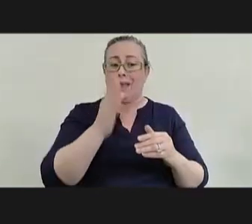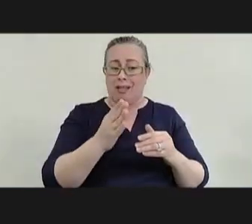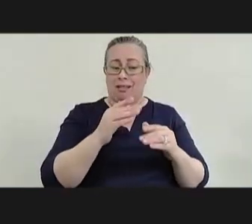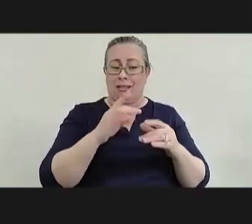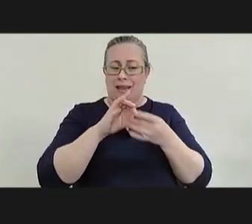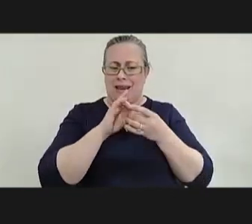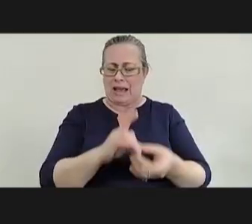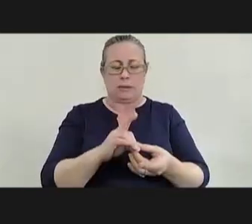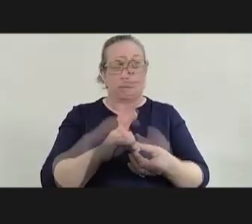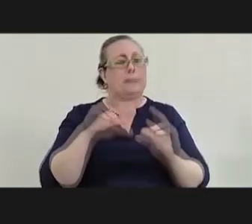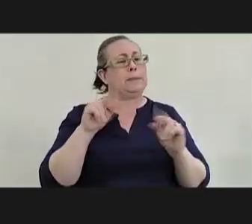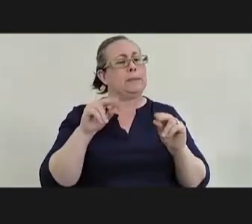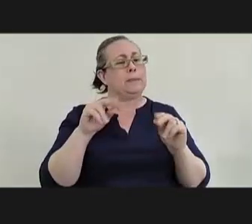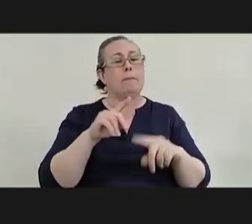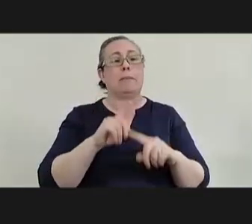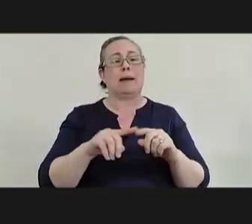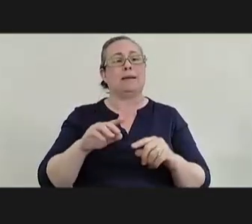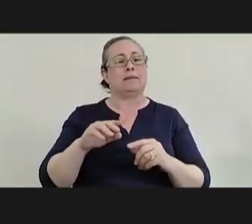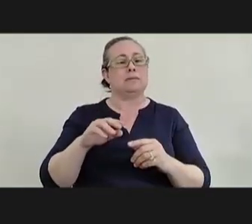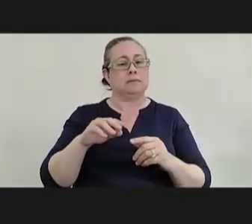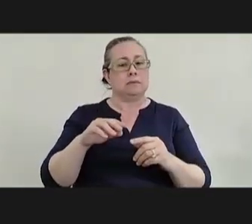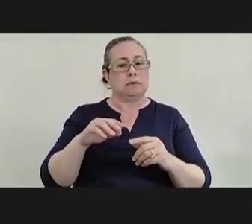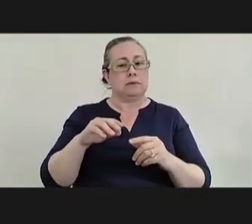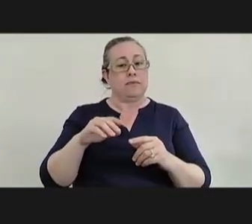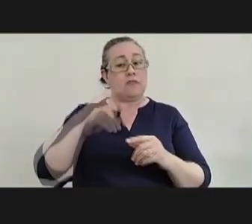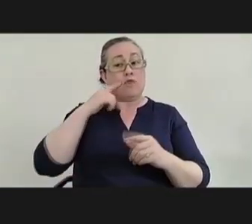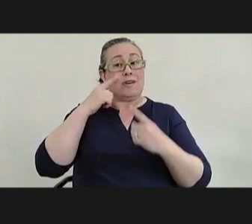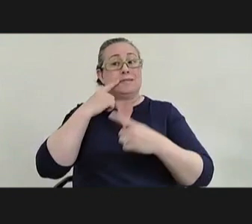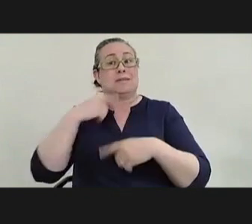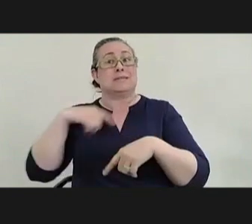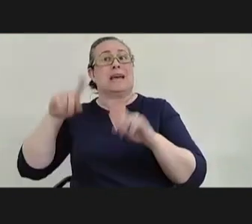but the recipe for successfully connecting has been developed,